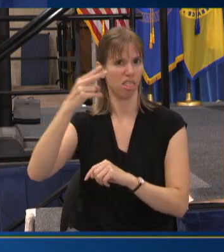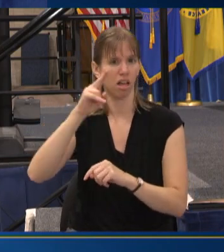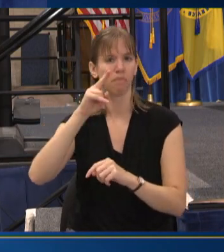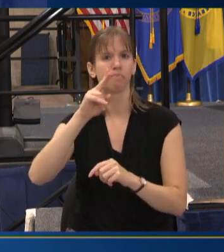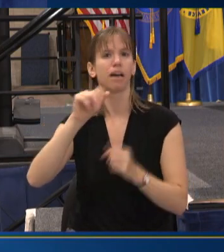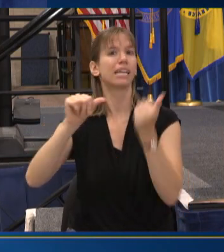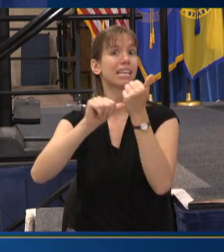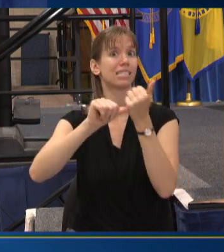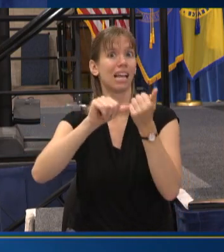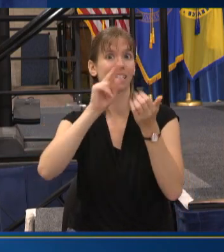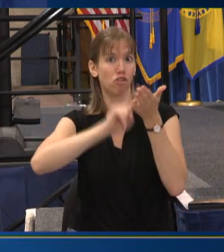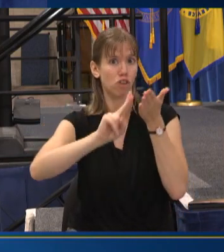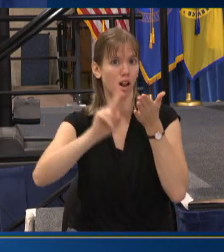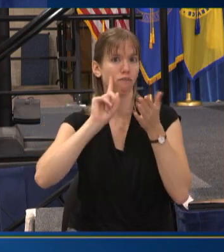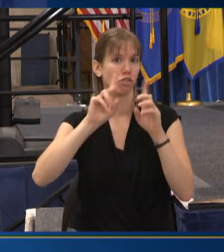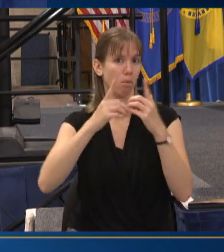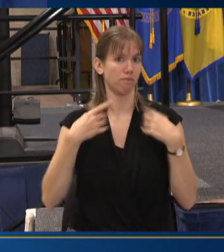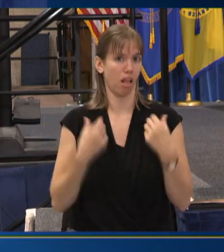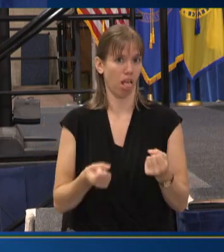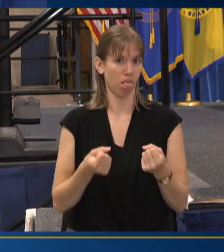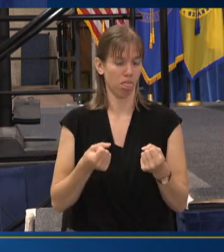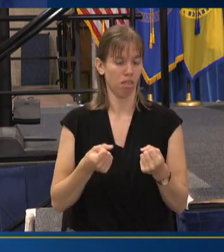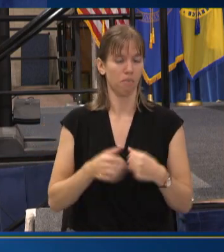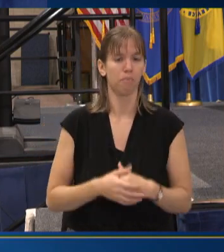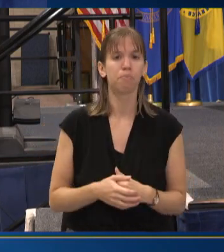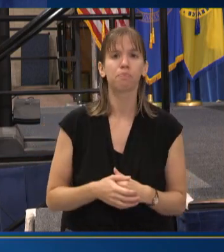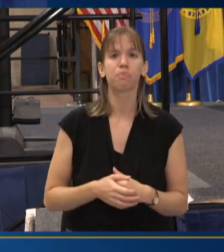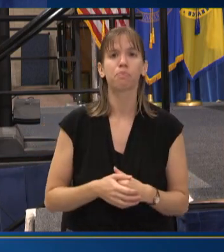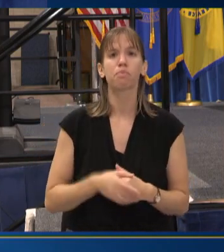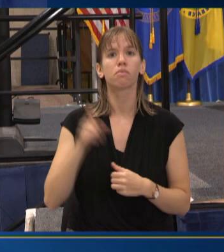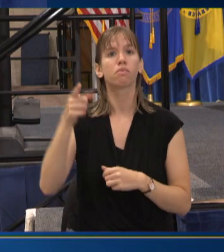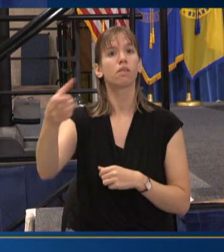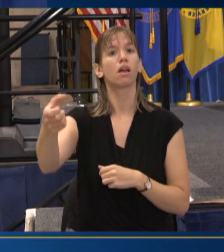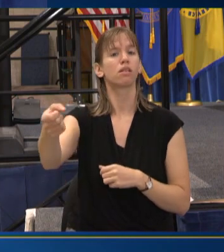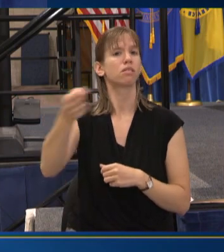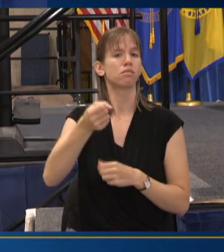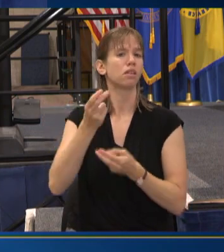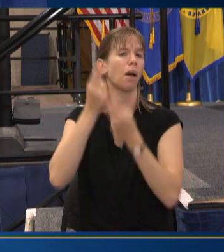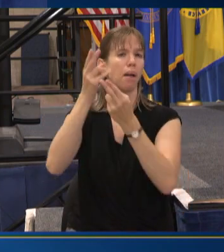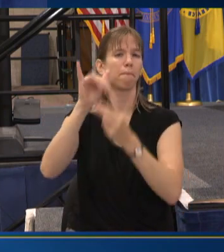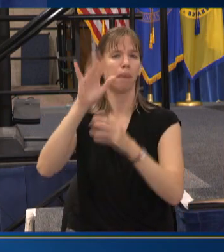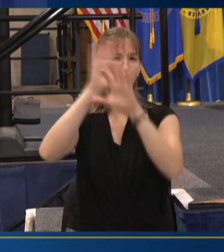the Department of Health and Human Services after being nominated by President Joe Biden and confirmed by the US.